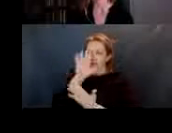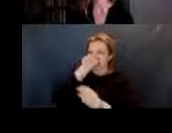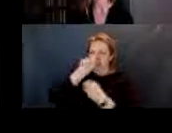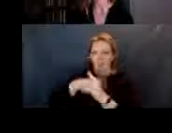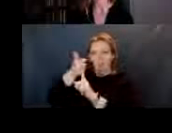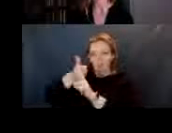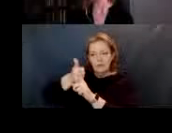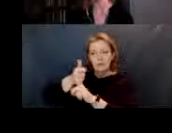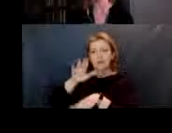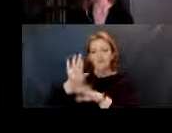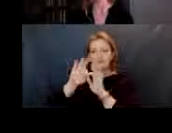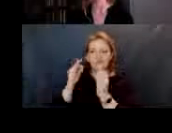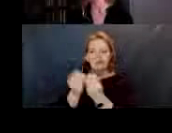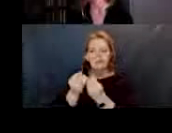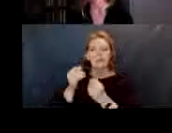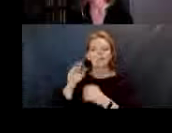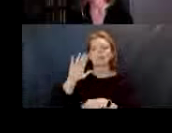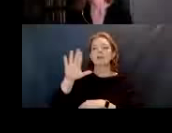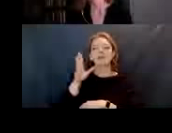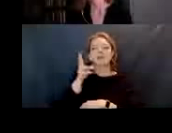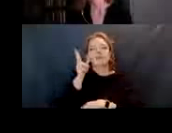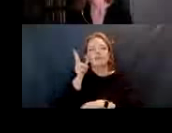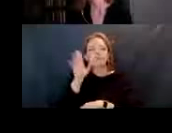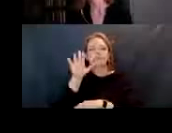history of the neighborhood.